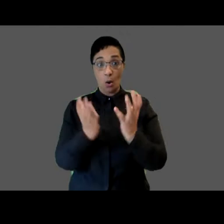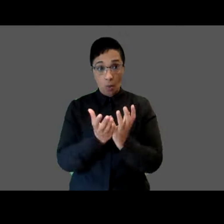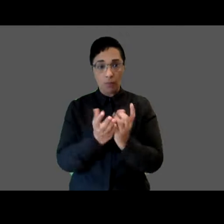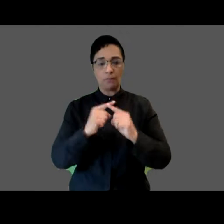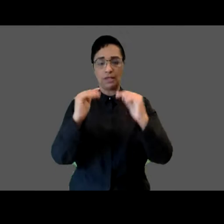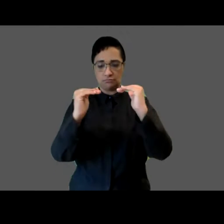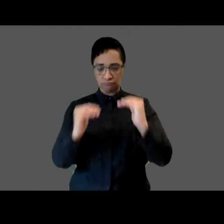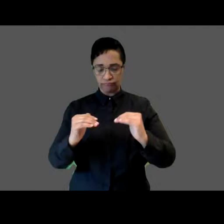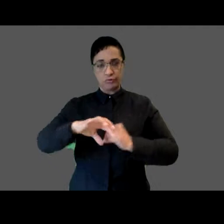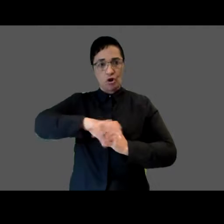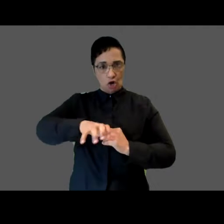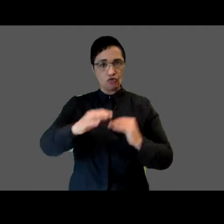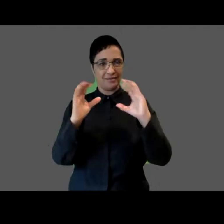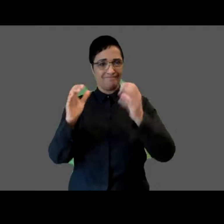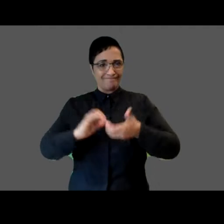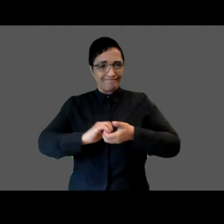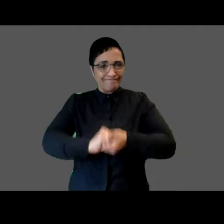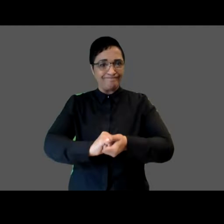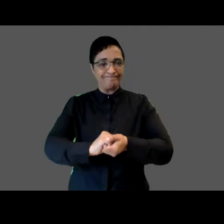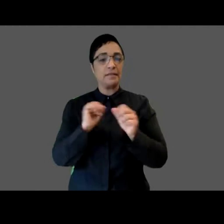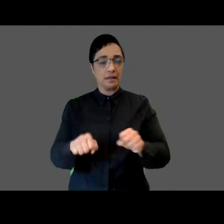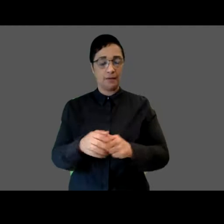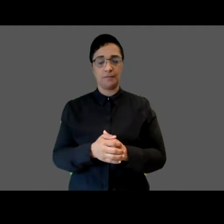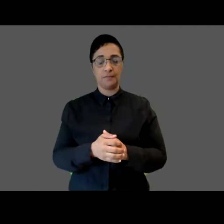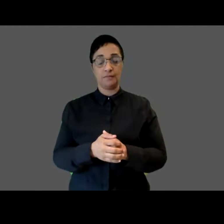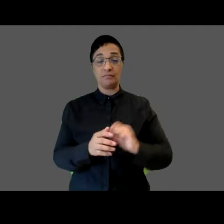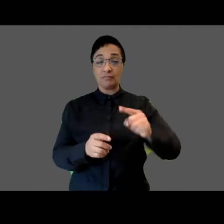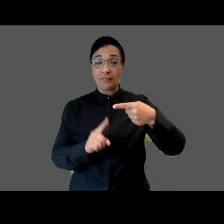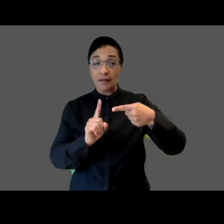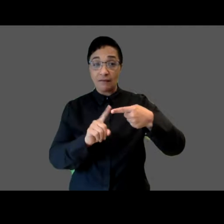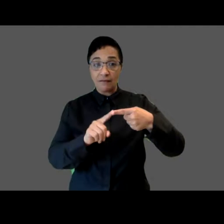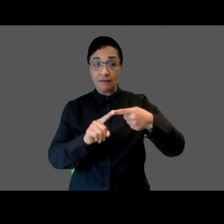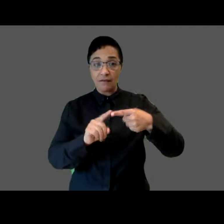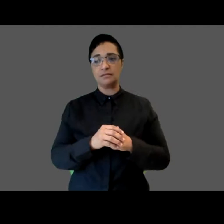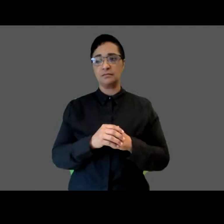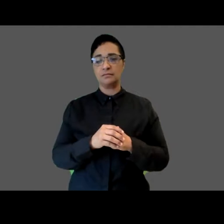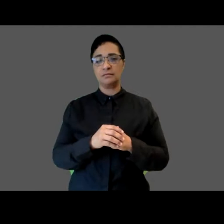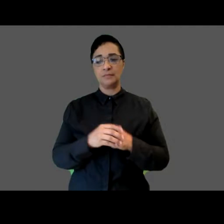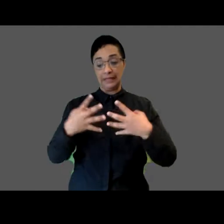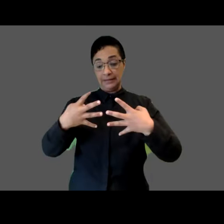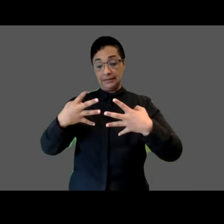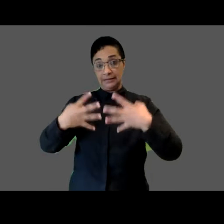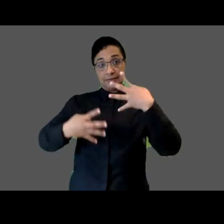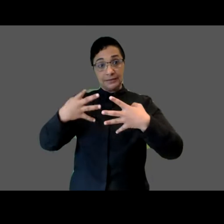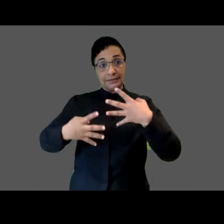Number one is that there are more initiatives around data, inclusive data.